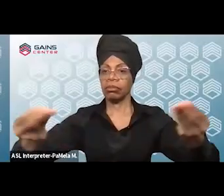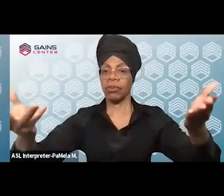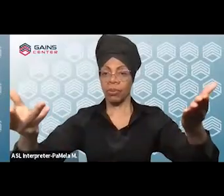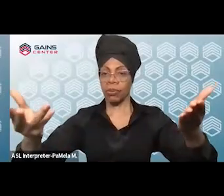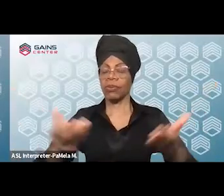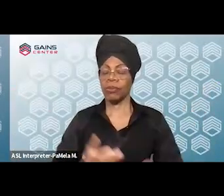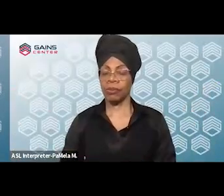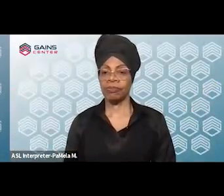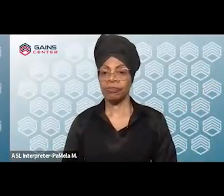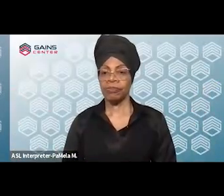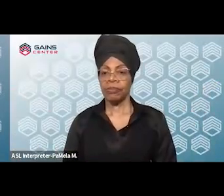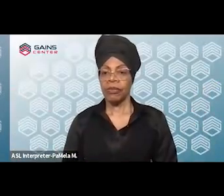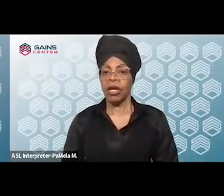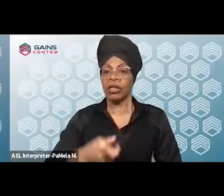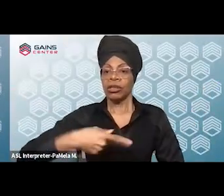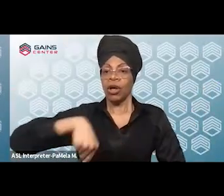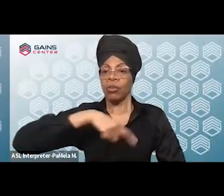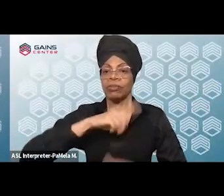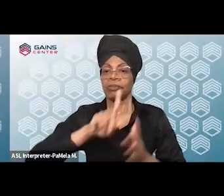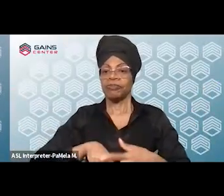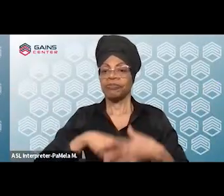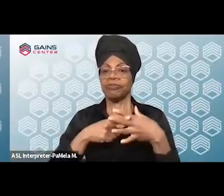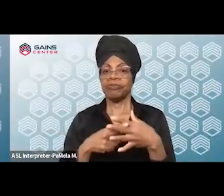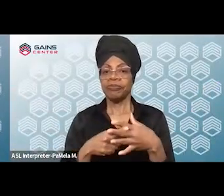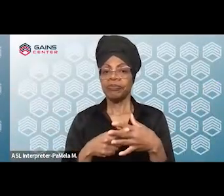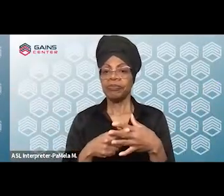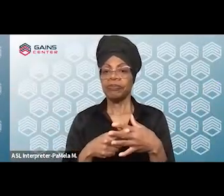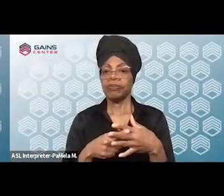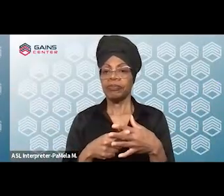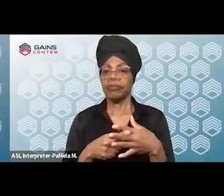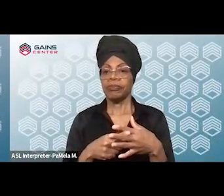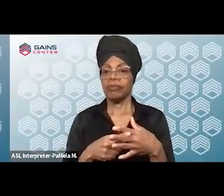And so we started with a technical assistance brief